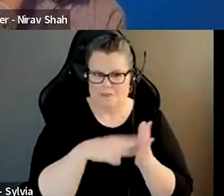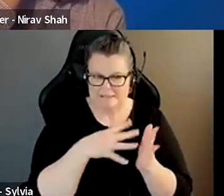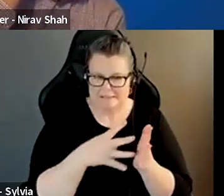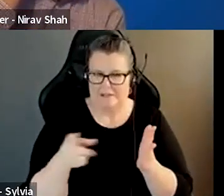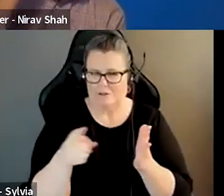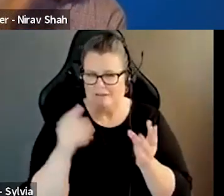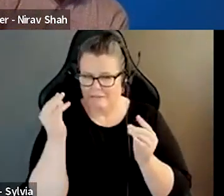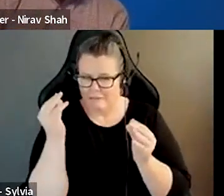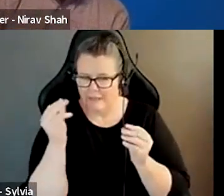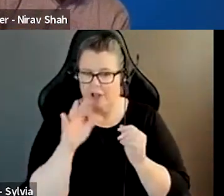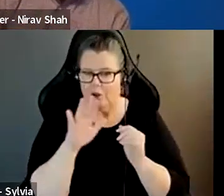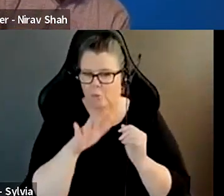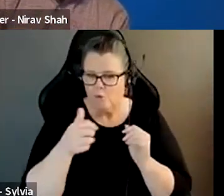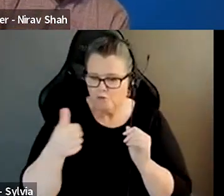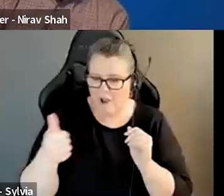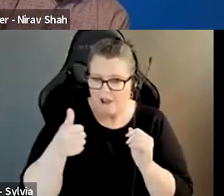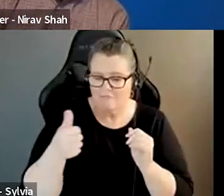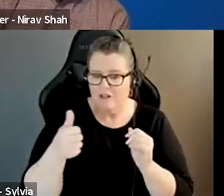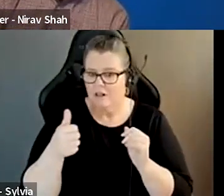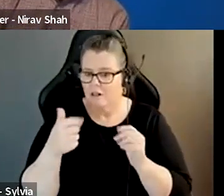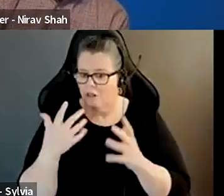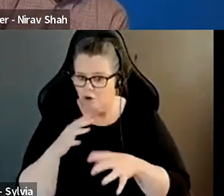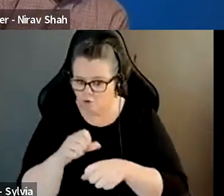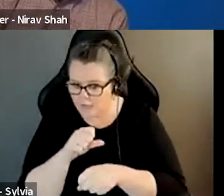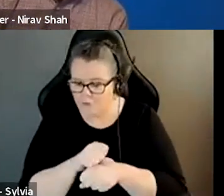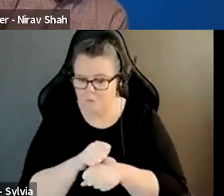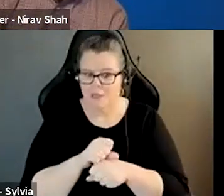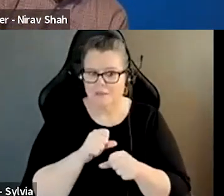that would be necessary for you to arrive in time for dinner.